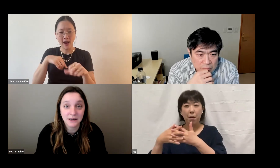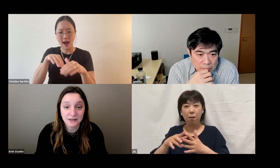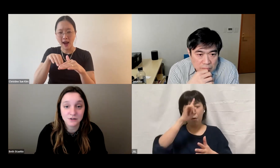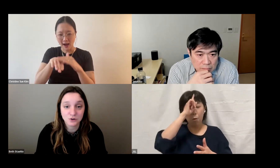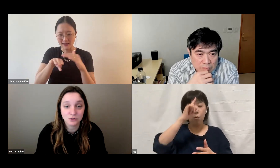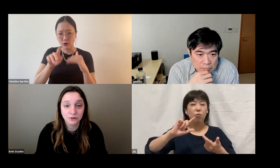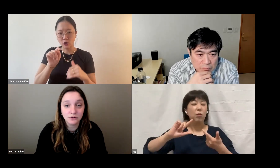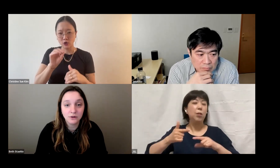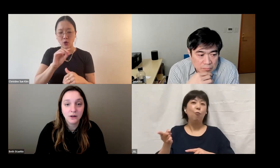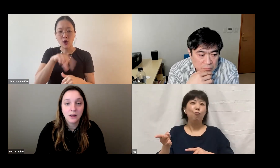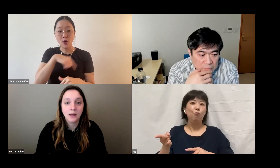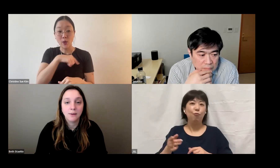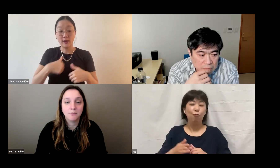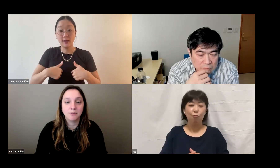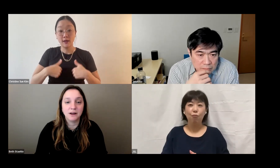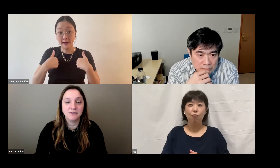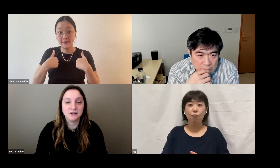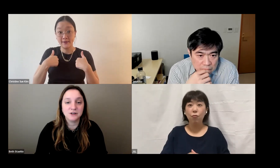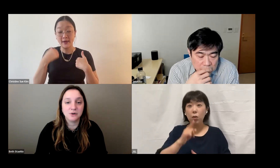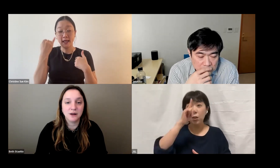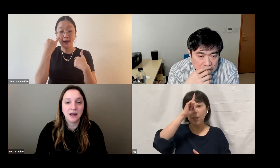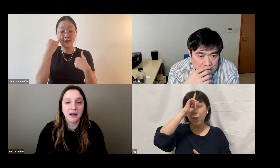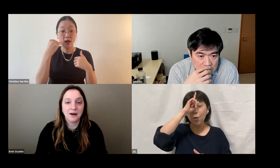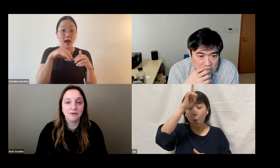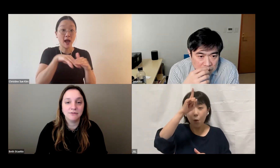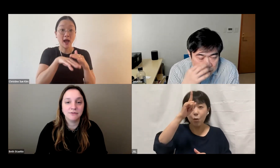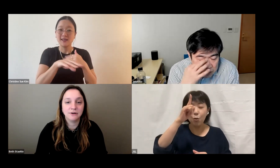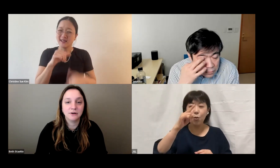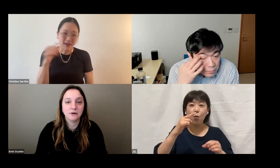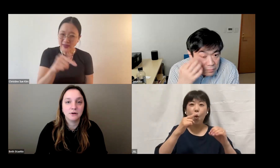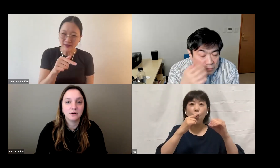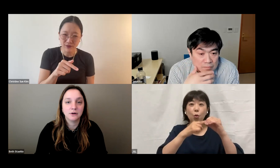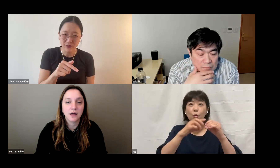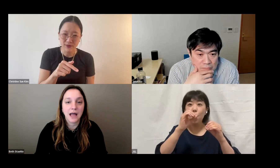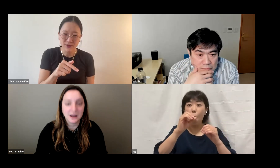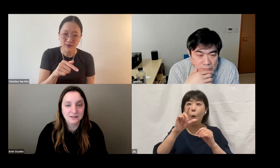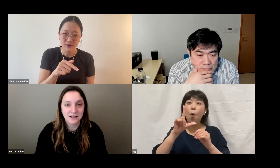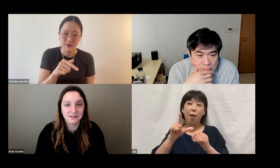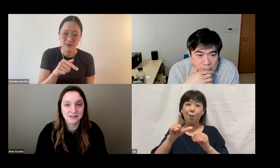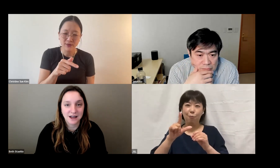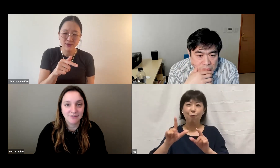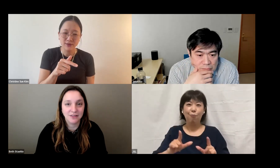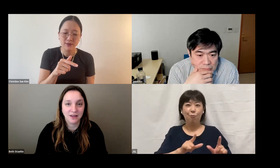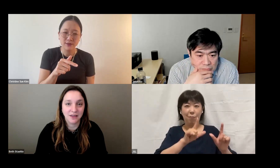It is true. But if I don't have access to everything, then